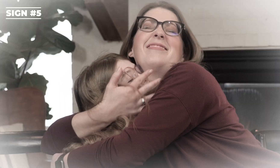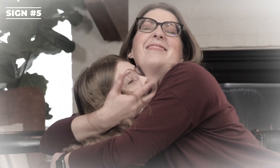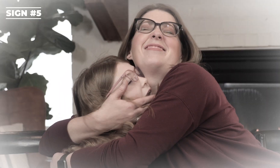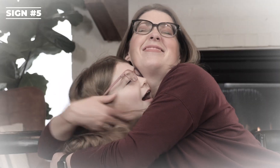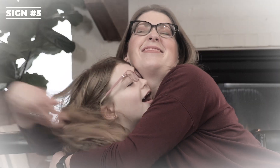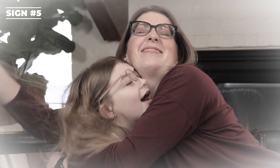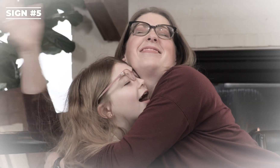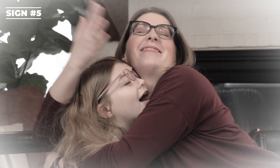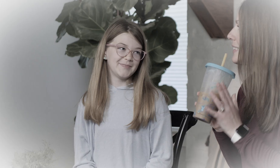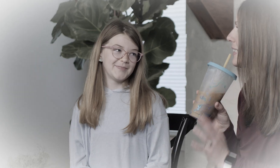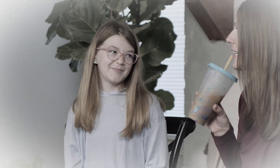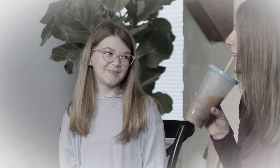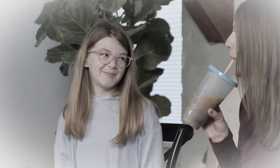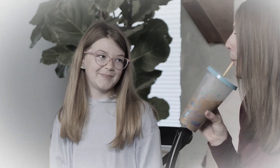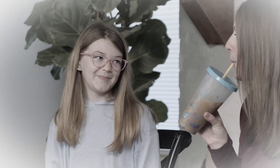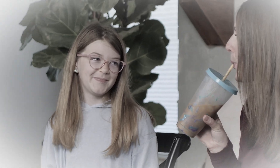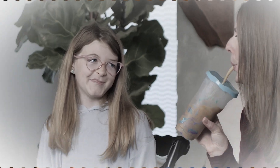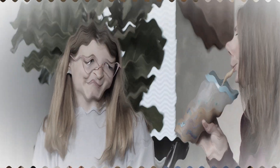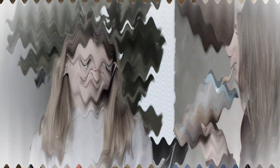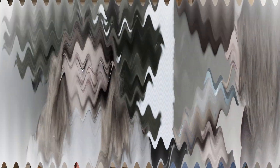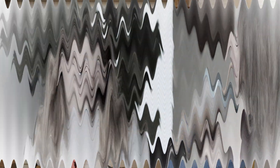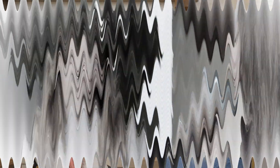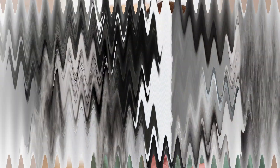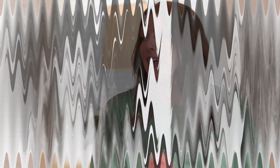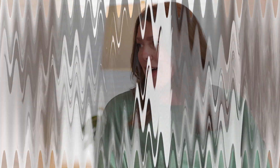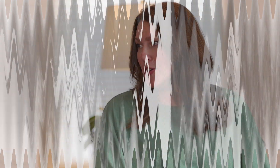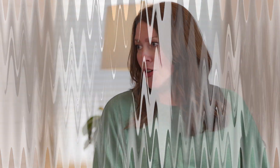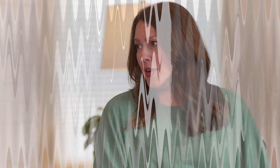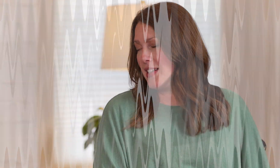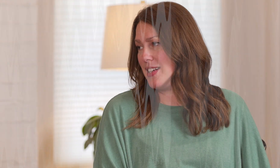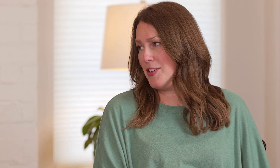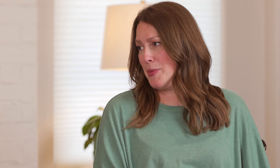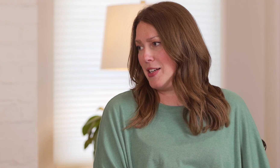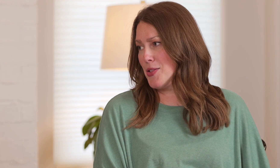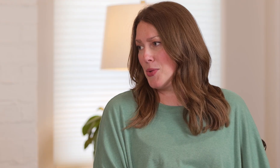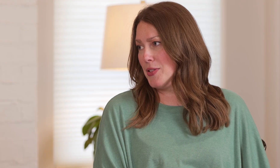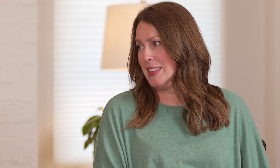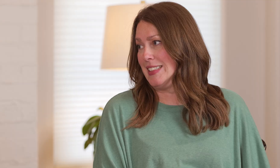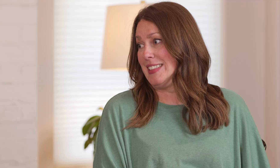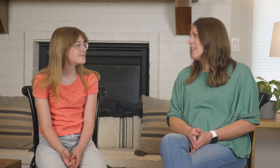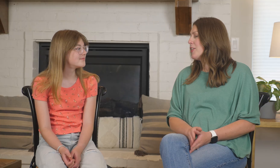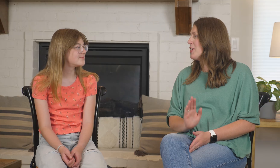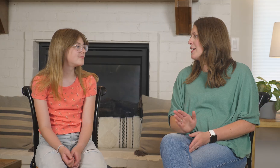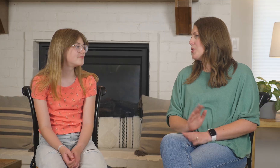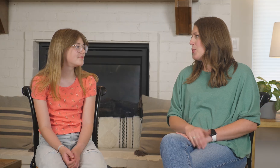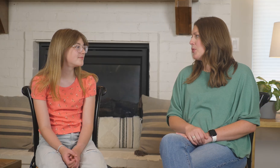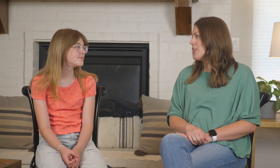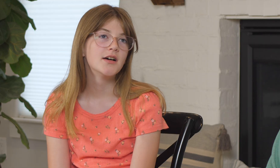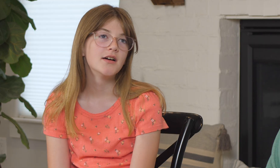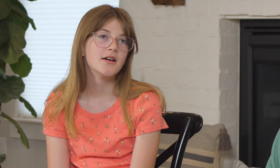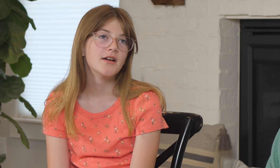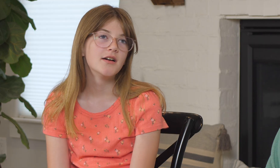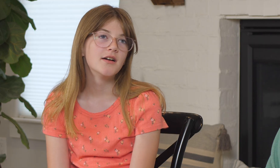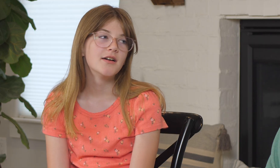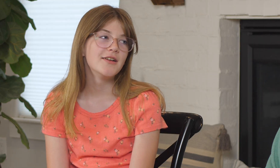So you were little when we started doing this. And now you're going into intermediate school. Are you getting too old for this?